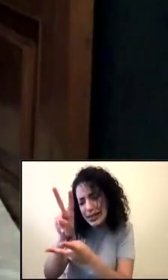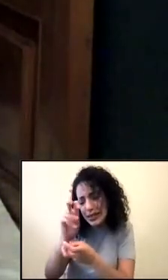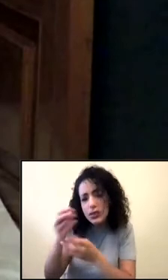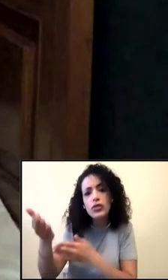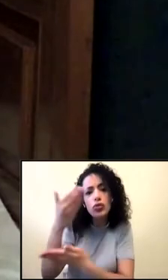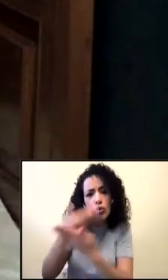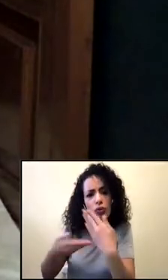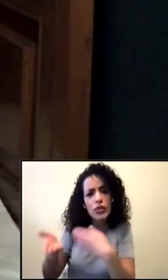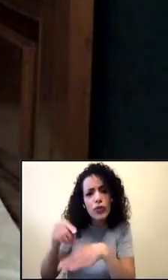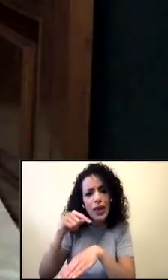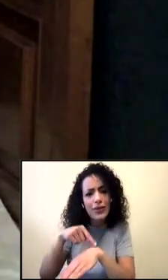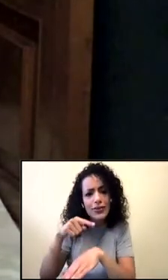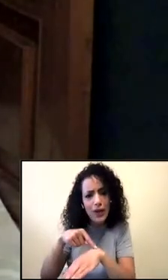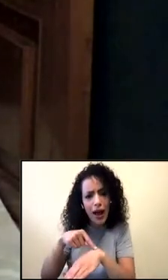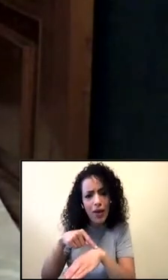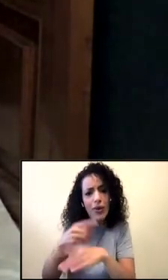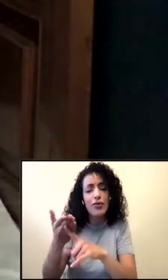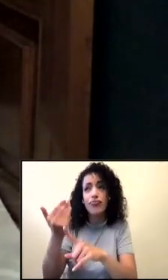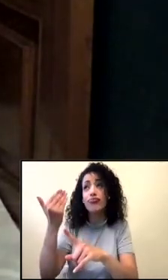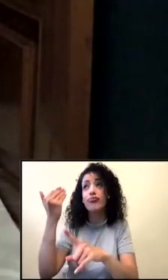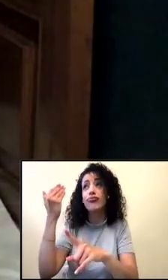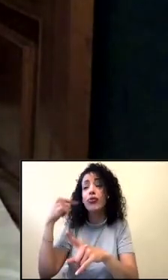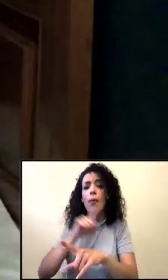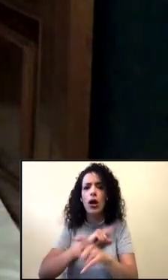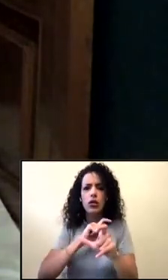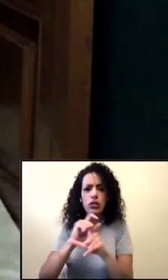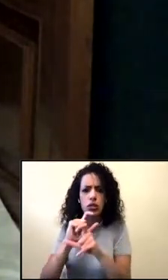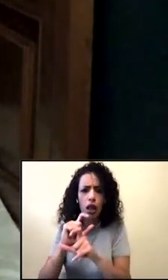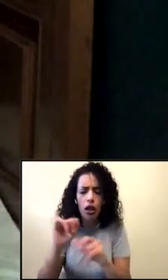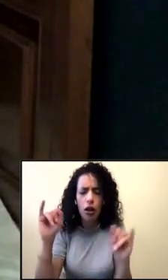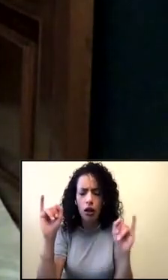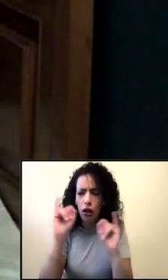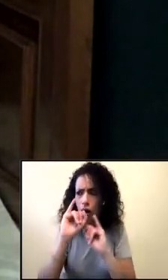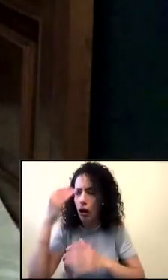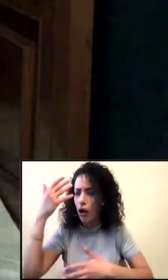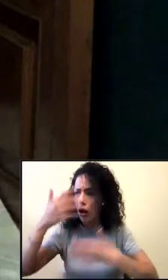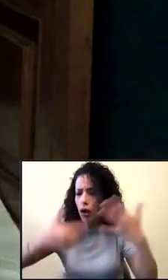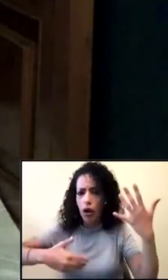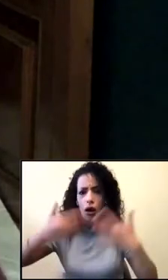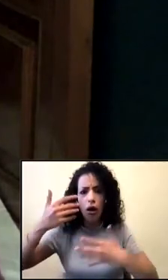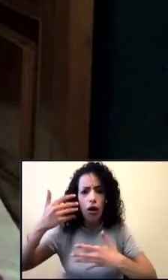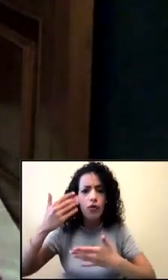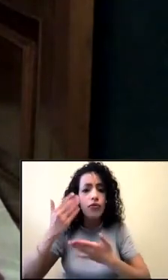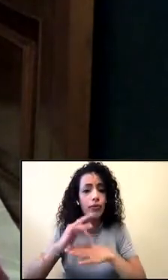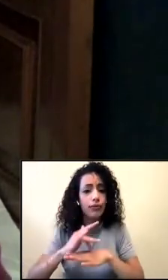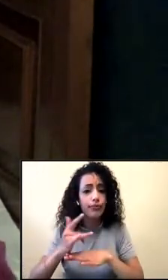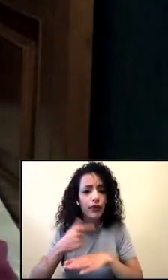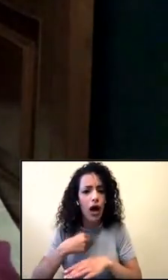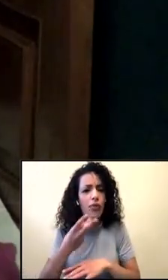still so traumatic, is very delicate. I belong to the third generation of a partition-affected